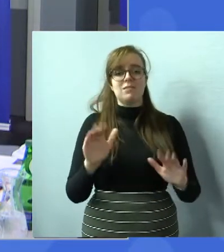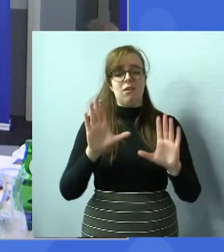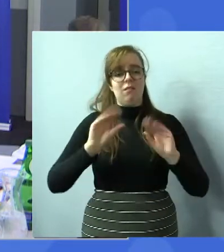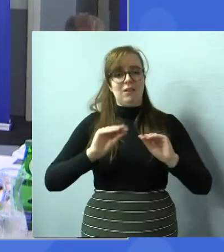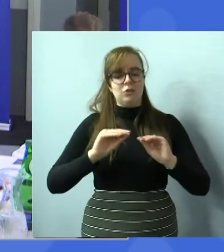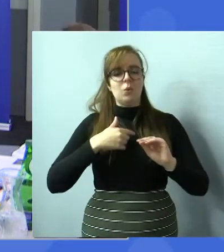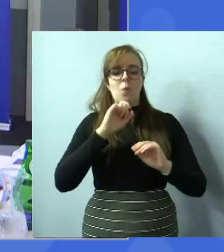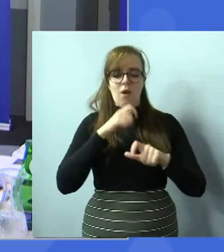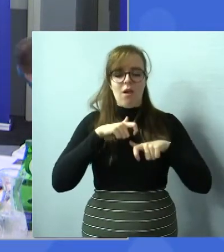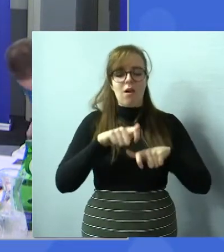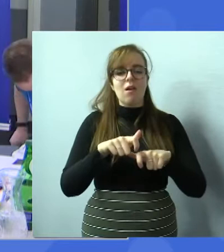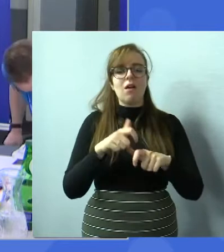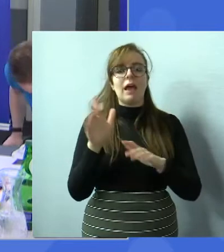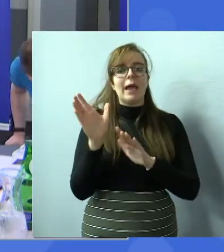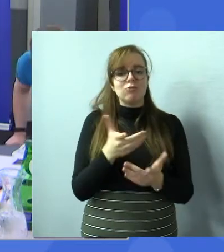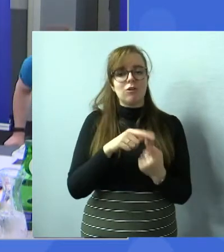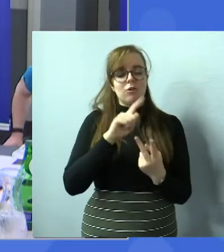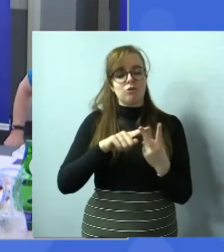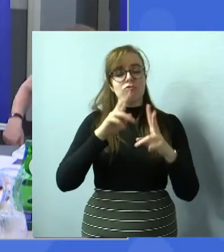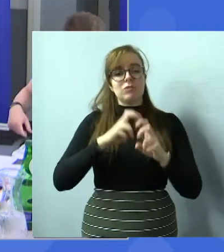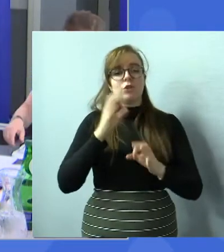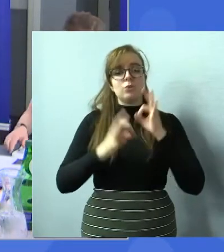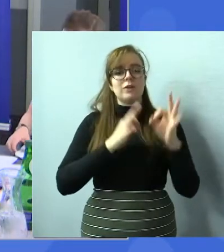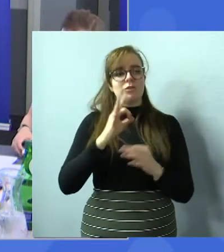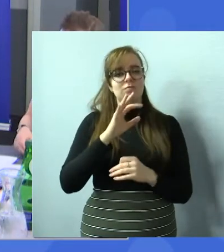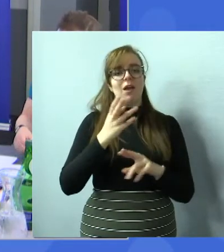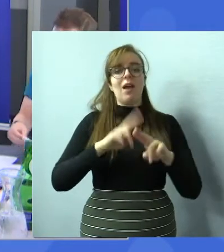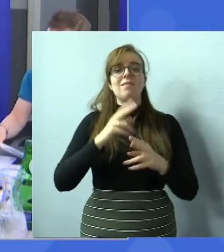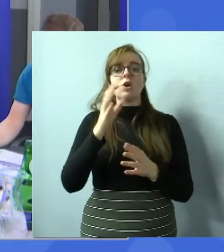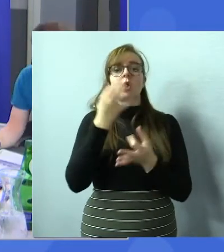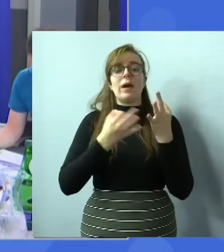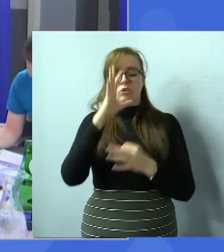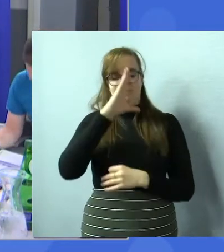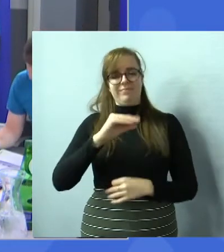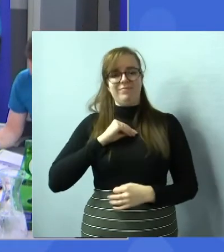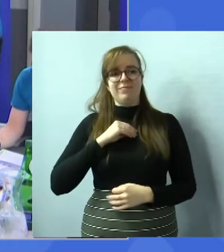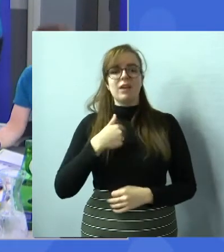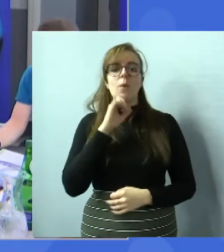our research questionnaires let us know if you have any questions and I'll be back in a little while